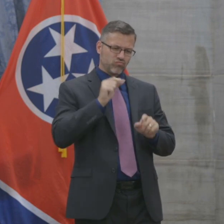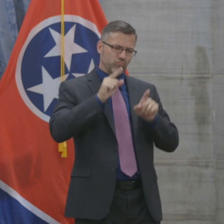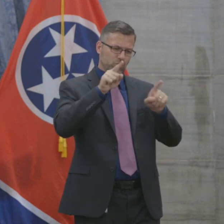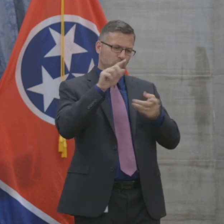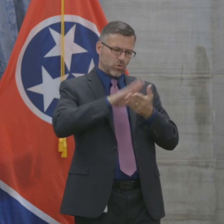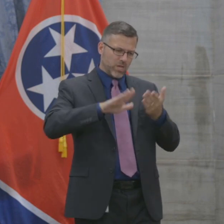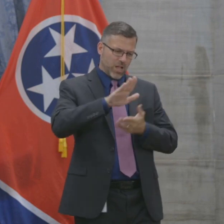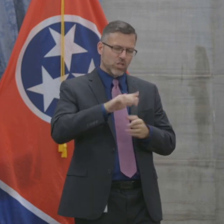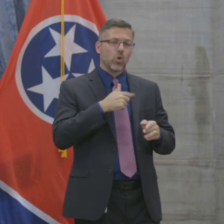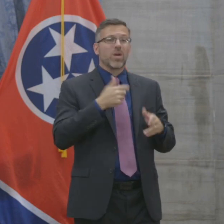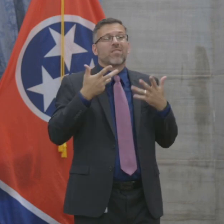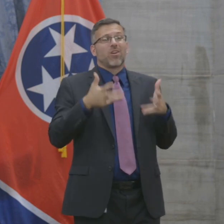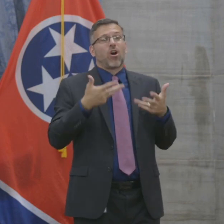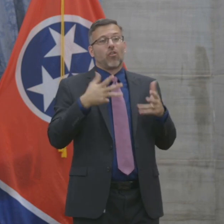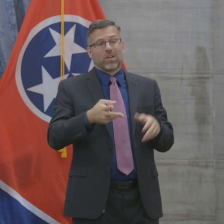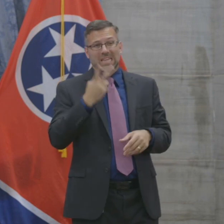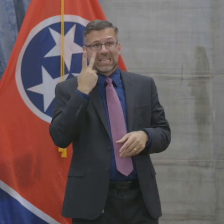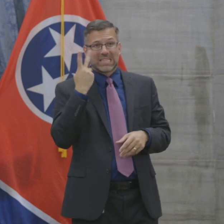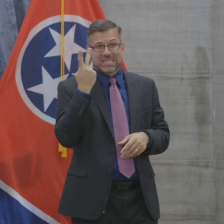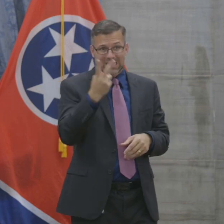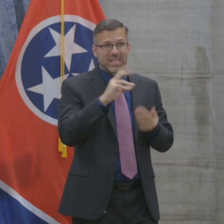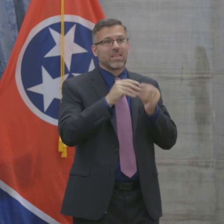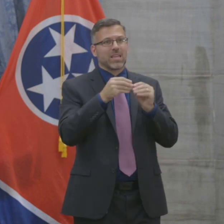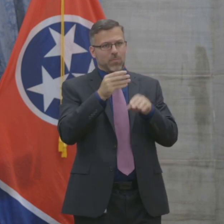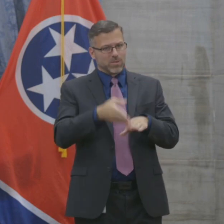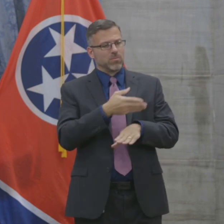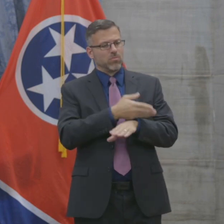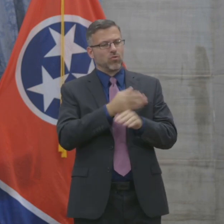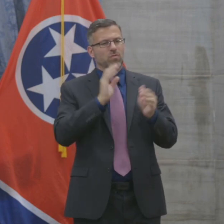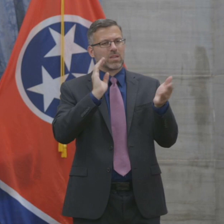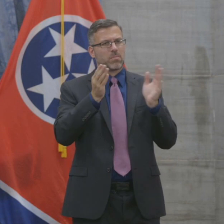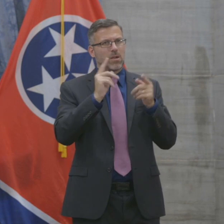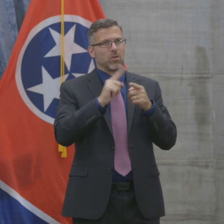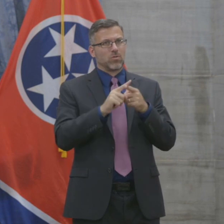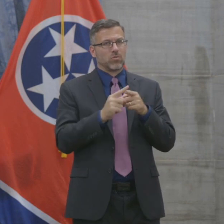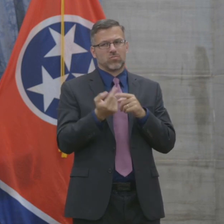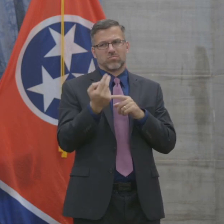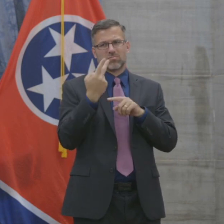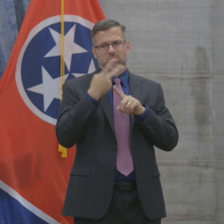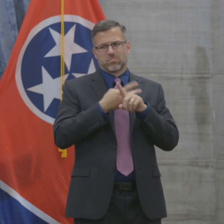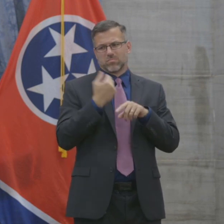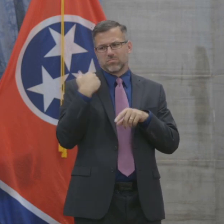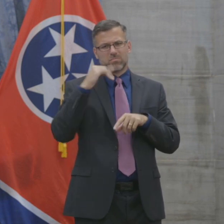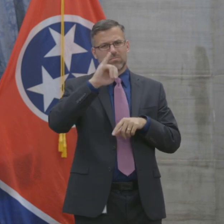these districts continue to push and ensure that every single child has access to the pathway of their choice and they have